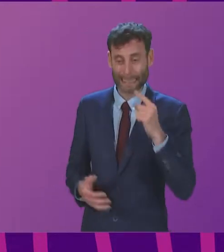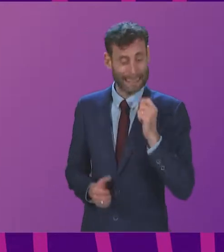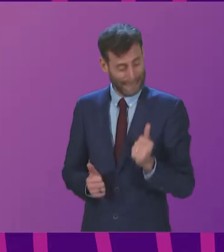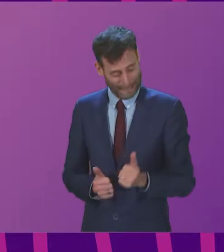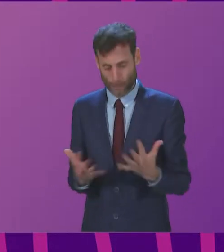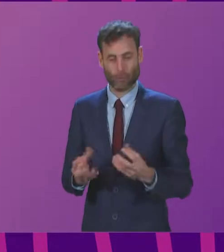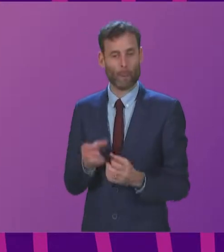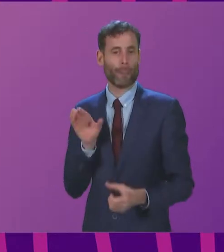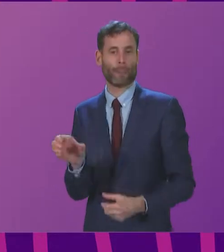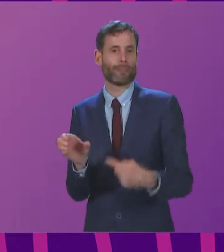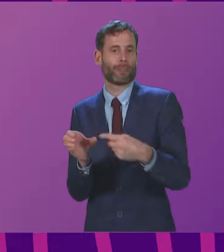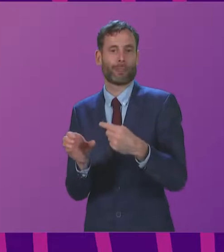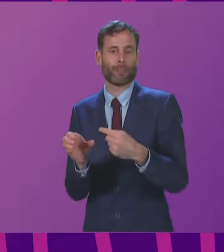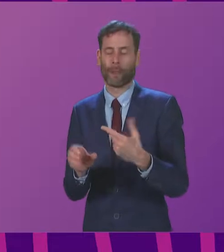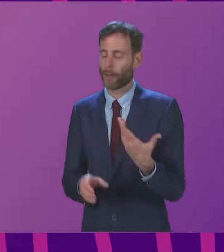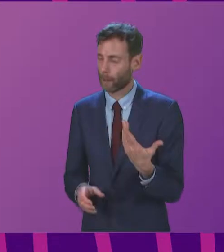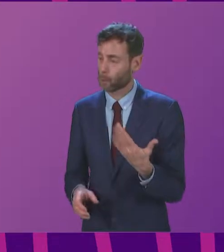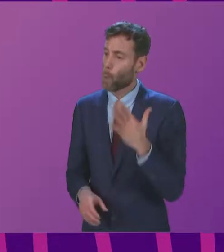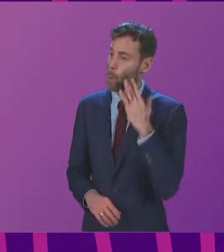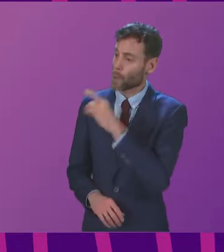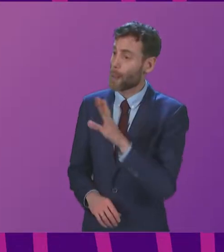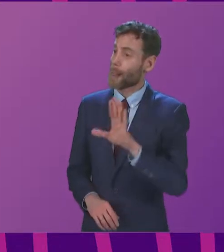When is the First Minister actually going to listen to Scotland’s businesses?